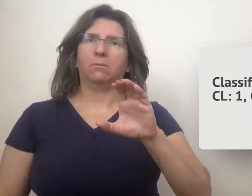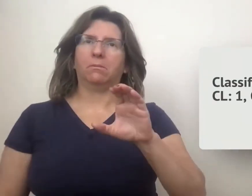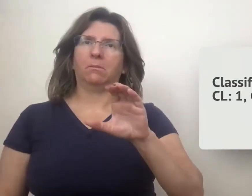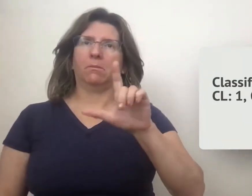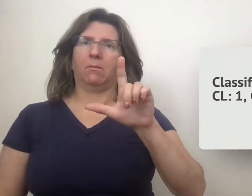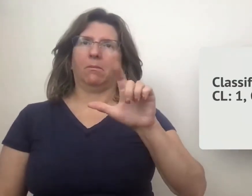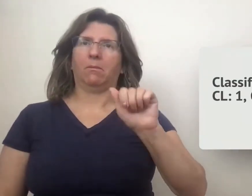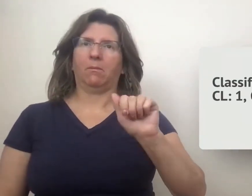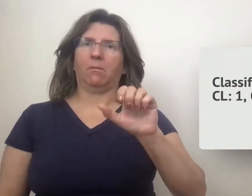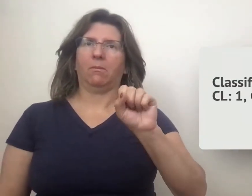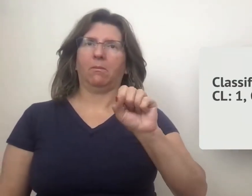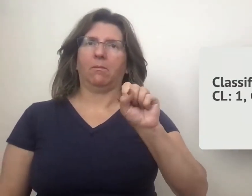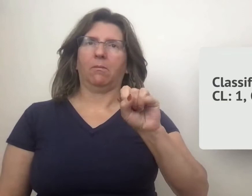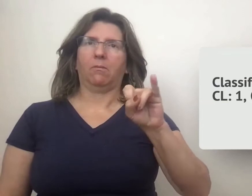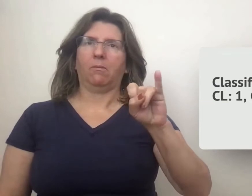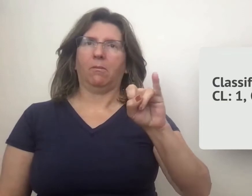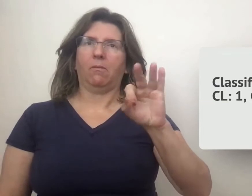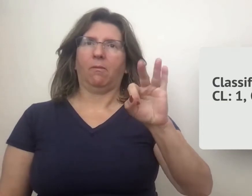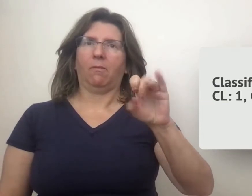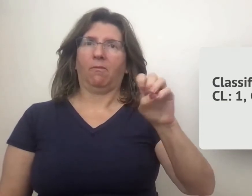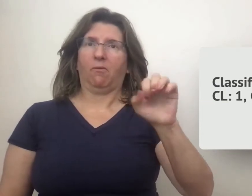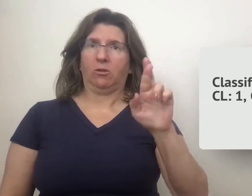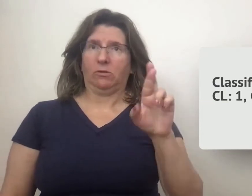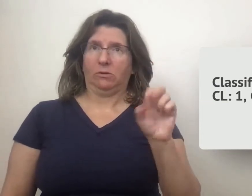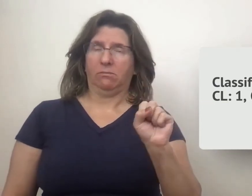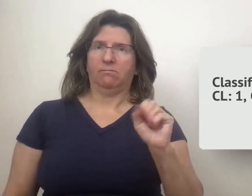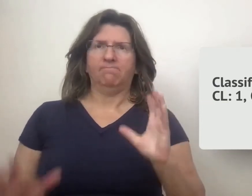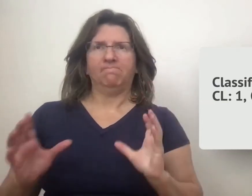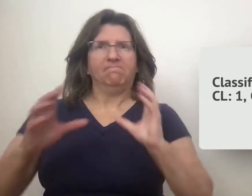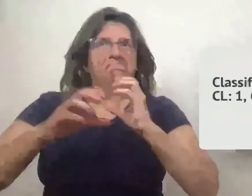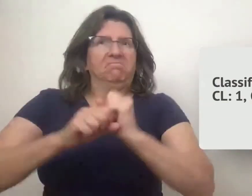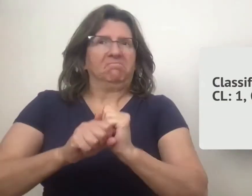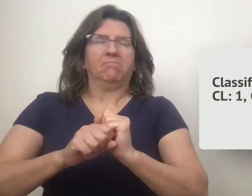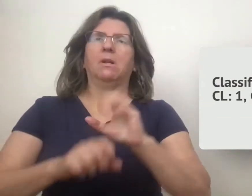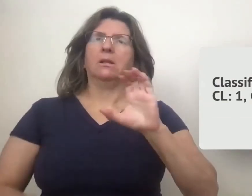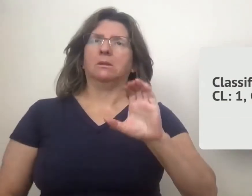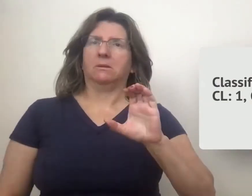Classifiers It's signed like this . . .